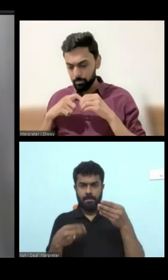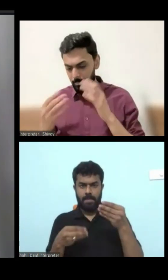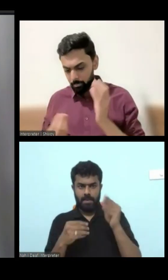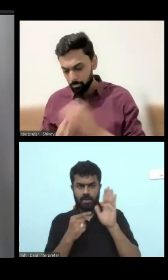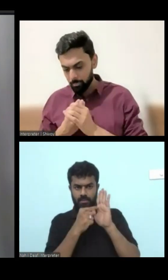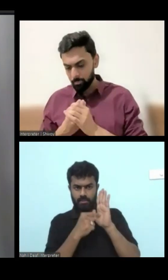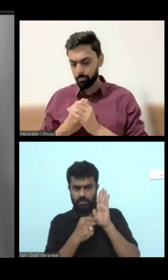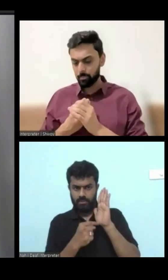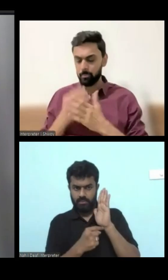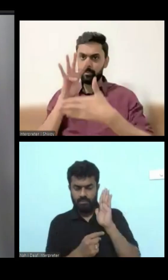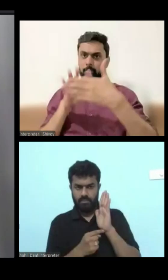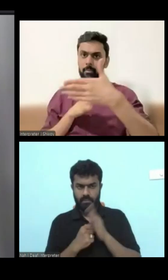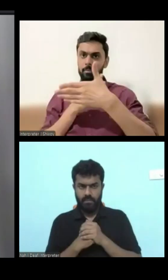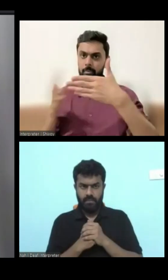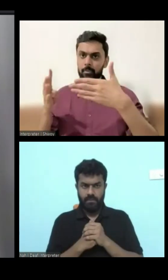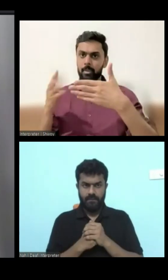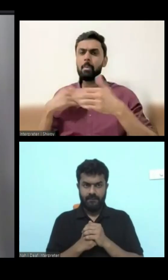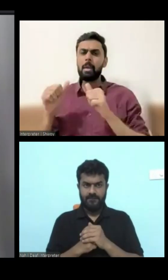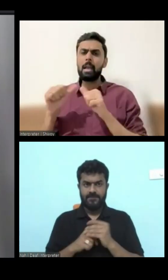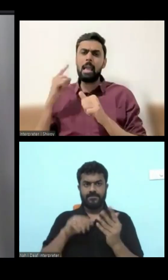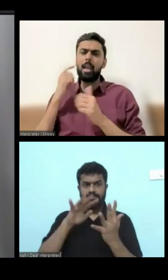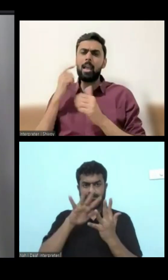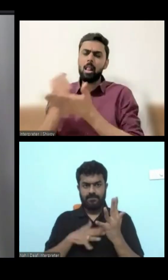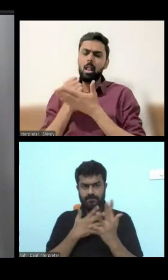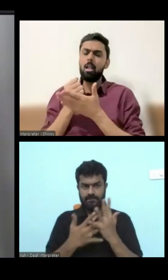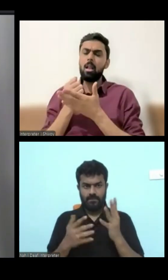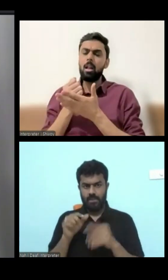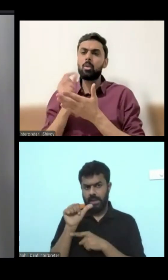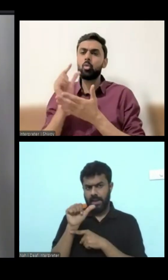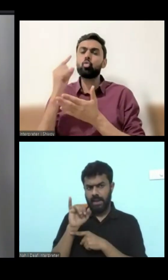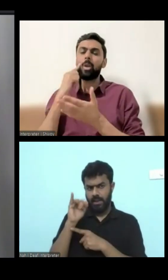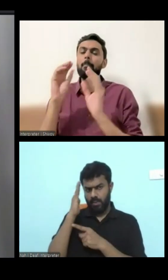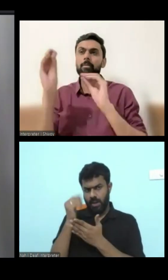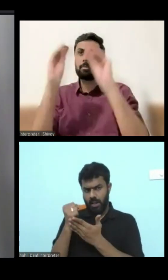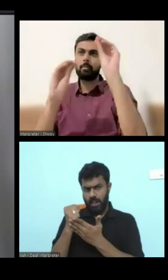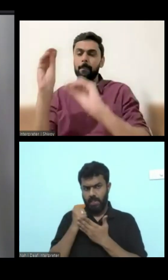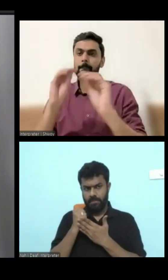But now we are building a whole AI feature. Where they will be able to OCR question papers that have been printed.